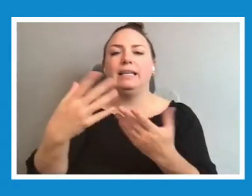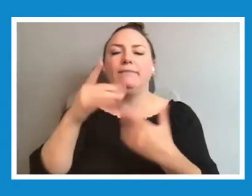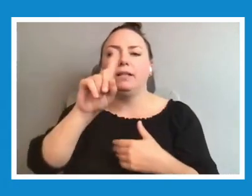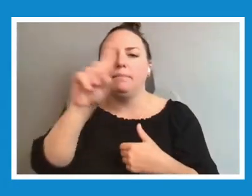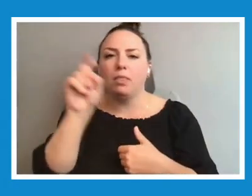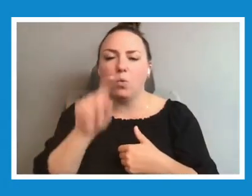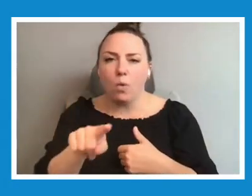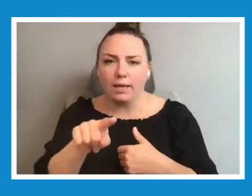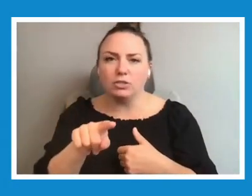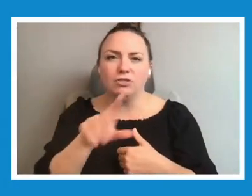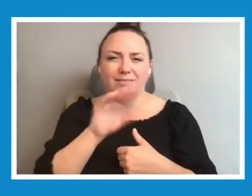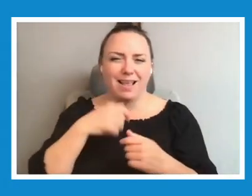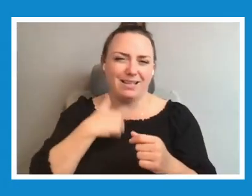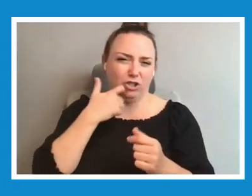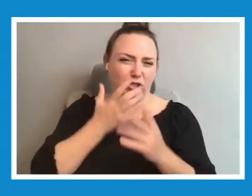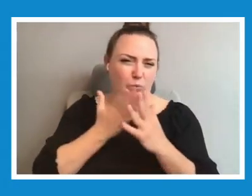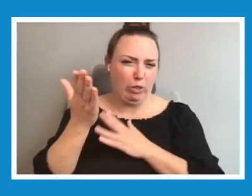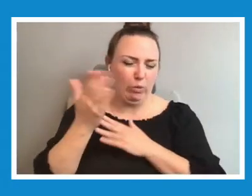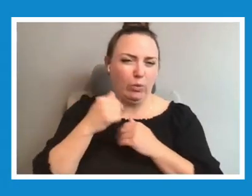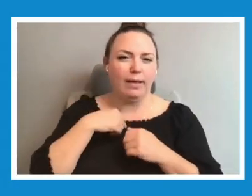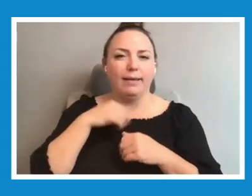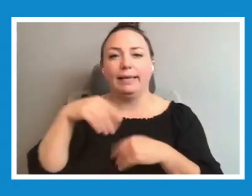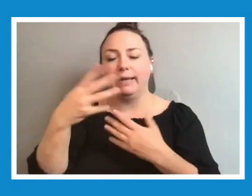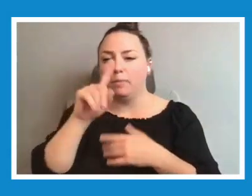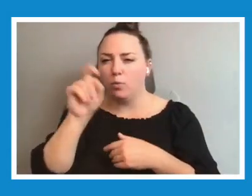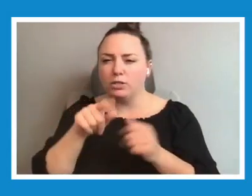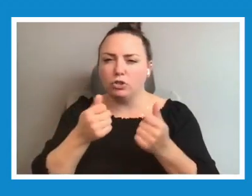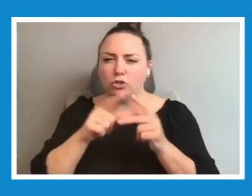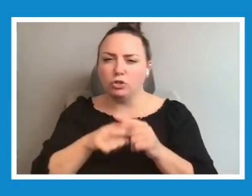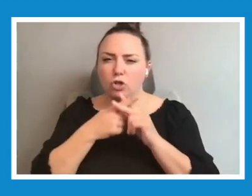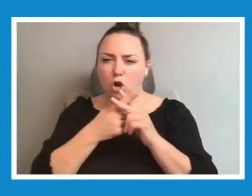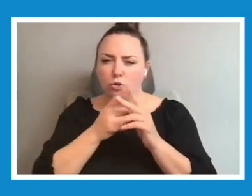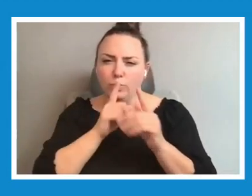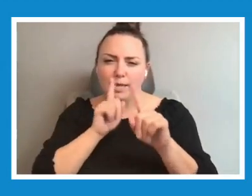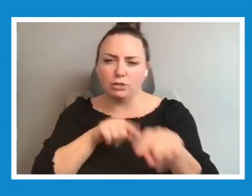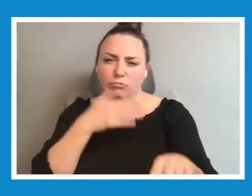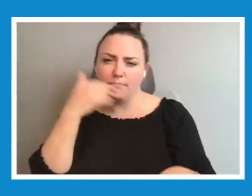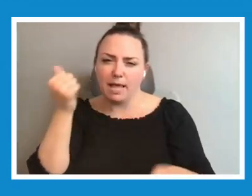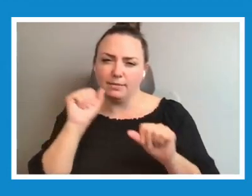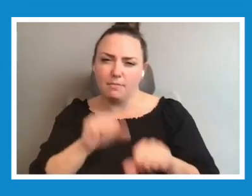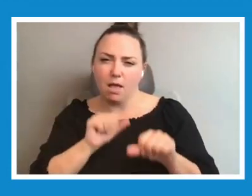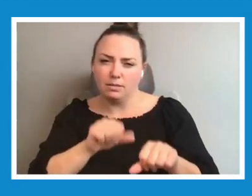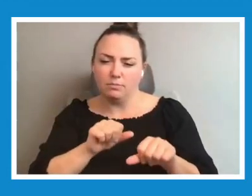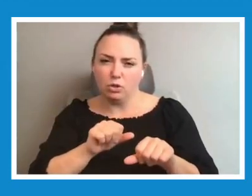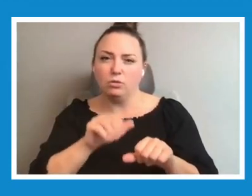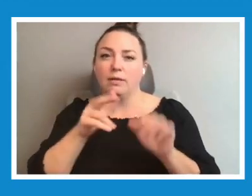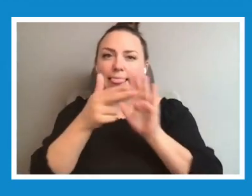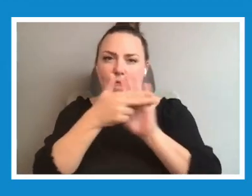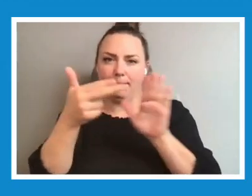just went through and they start to answer them as best they can by labeling